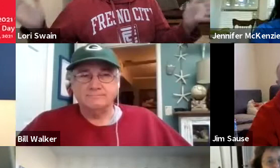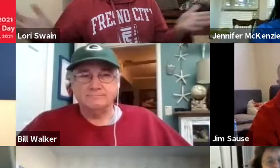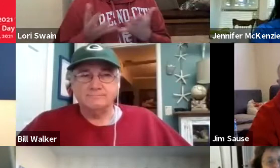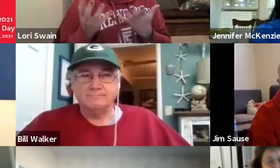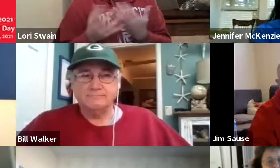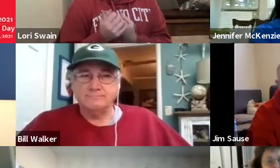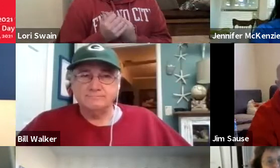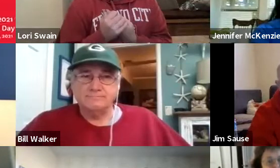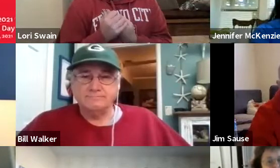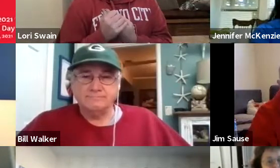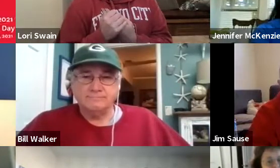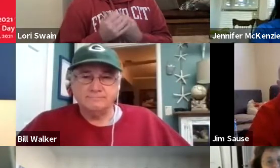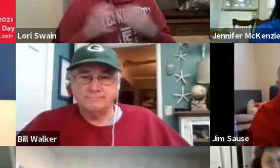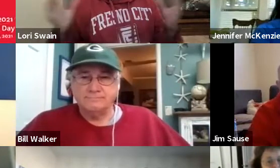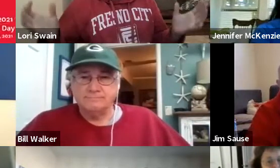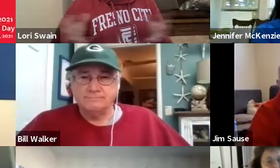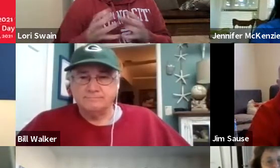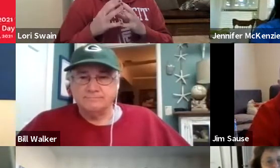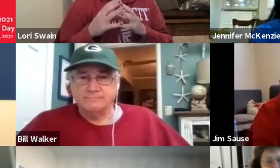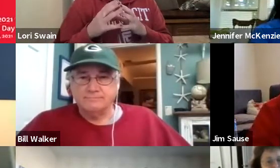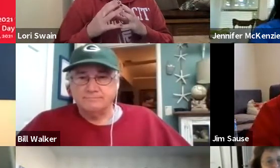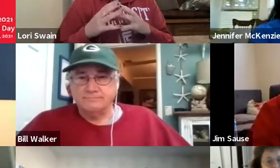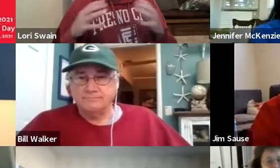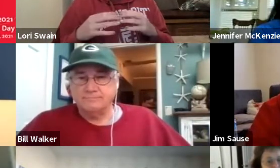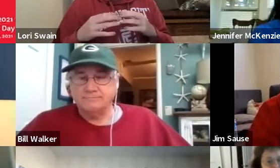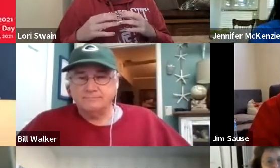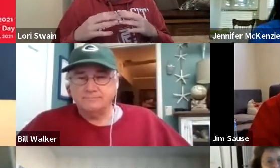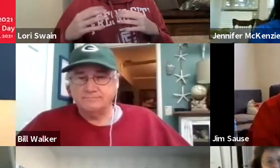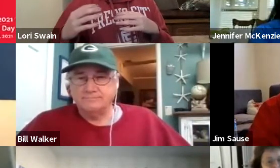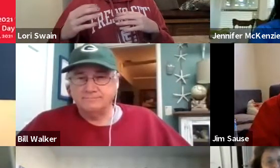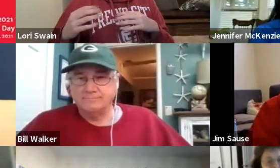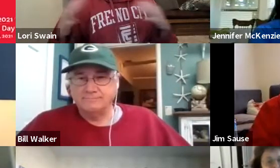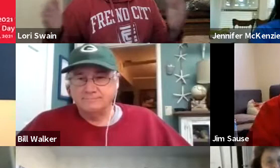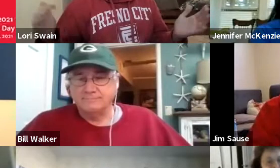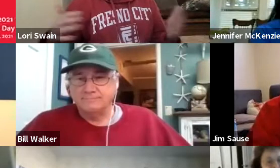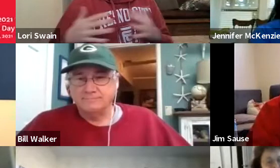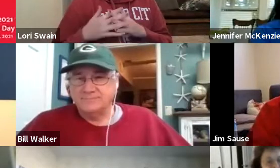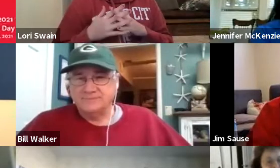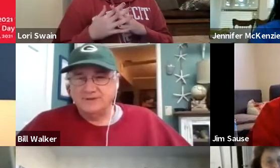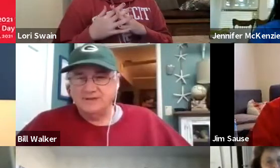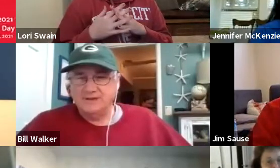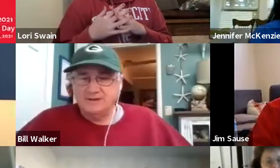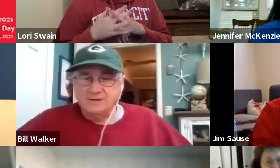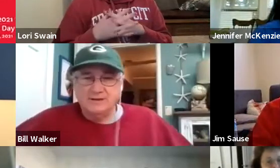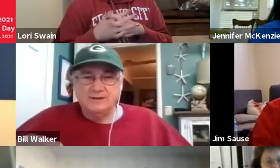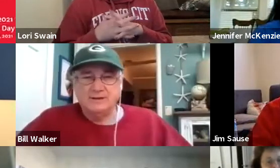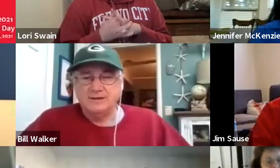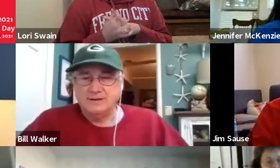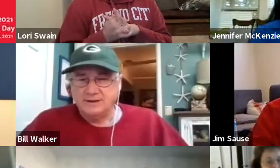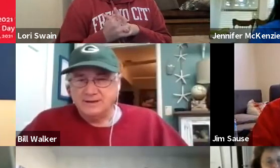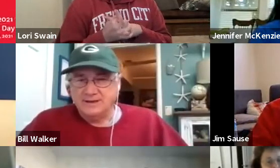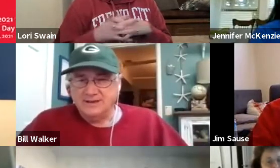develop those relationships together now that we're all kind of doing the pathways and those those relationships are forming. But